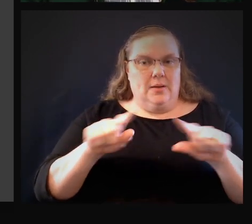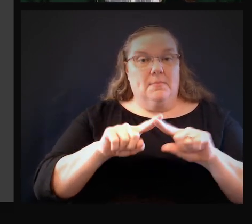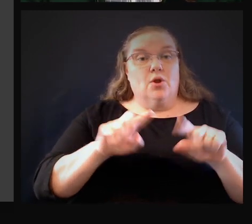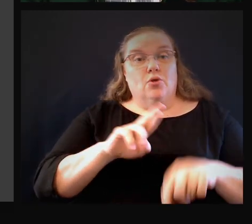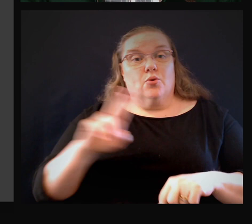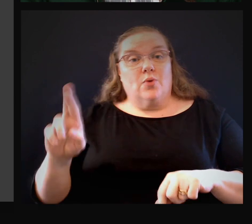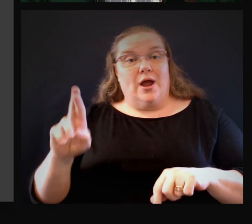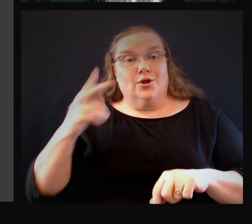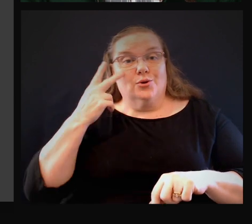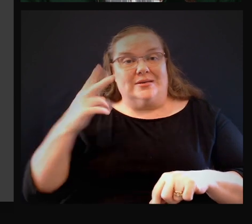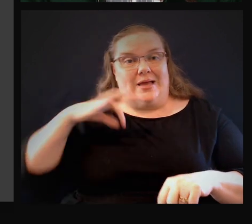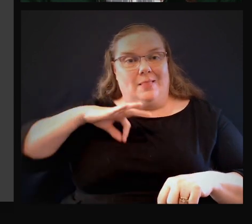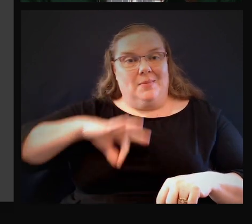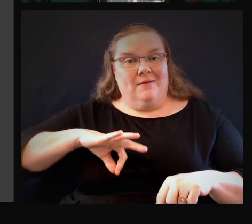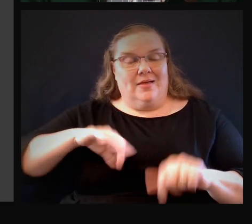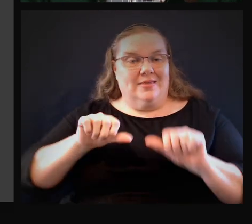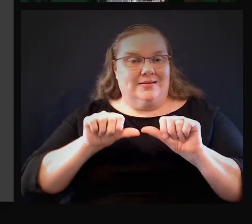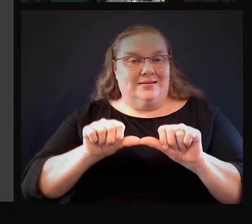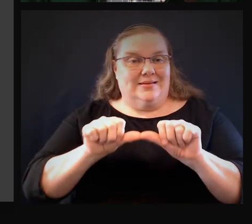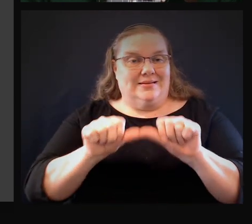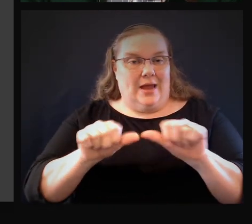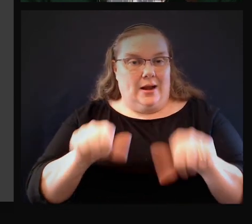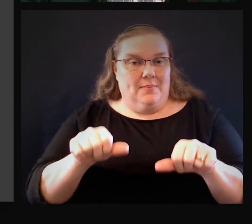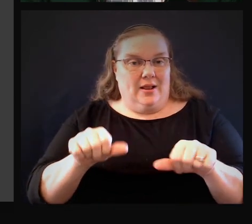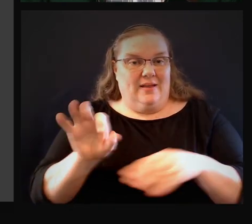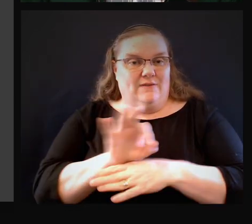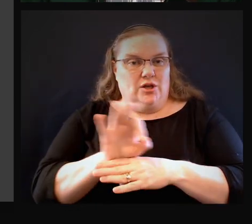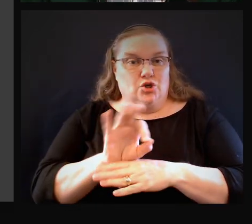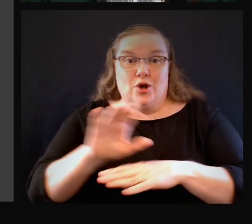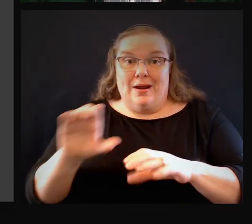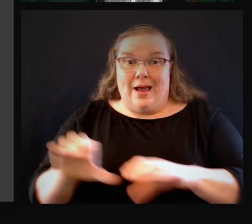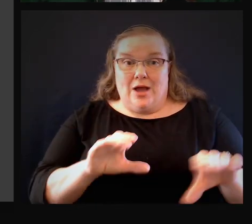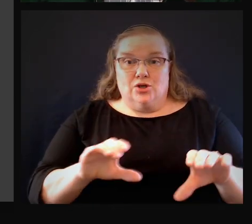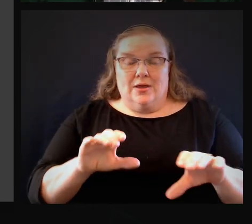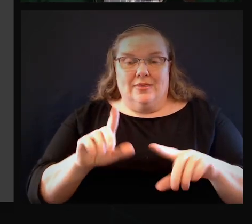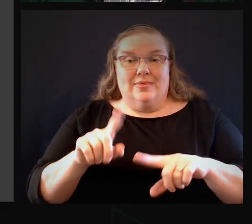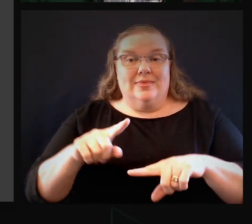of our sustainability feature in action. The game is paused in the same location,